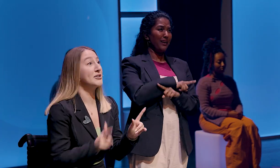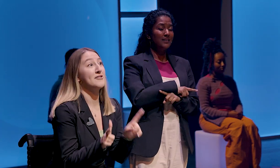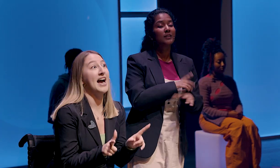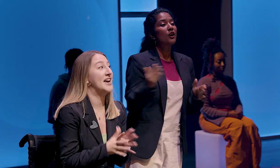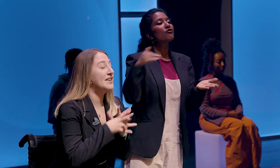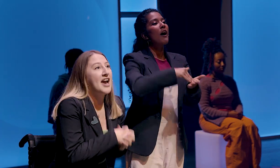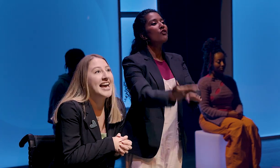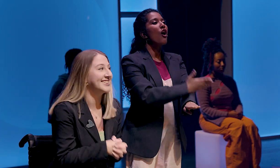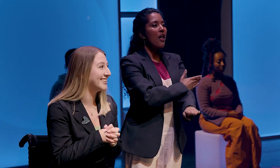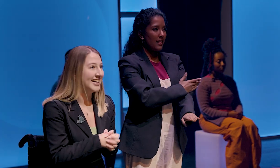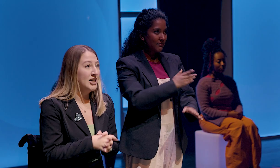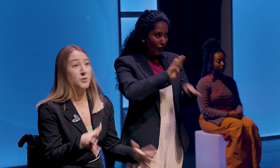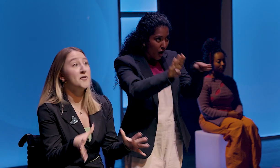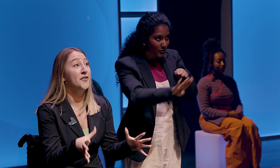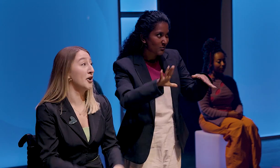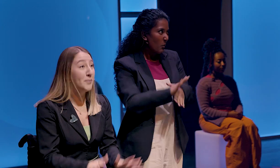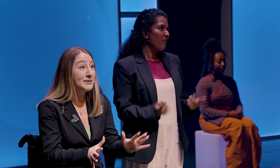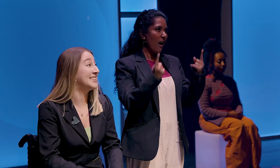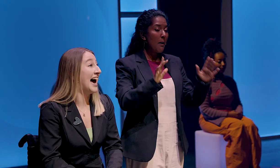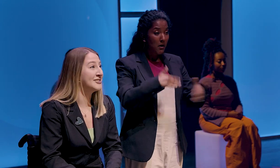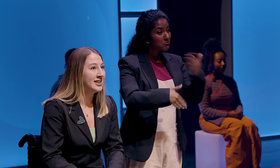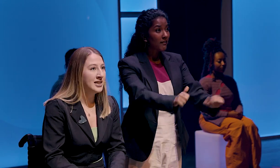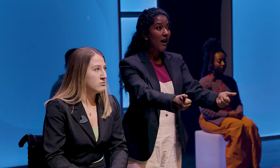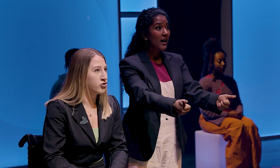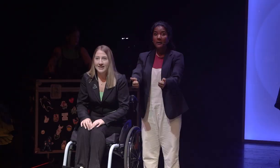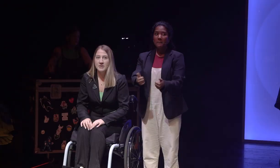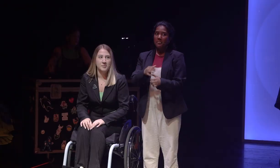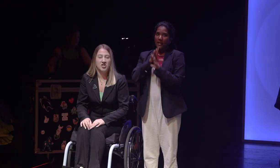us to early for rehearsals so we don't fuck it up but it's sound. Dreading me speech though,